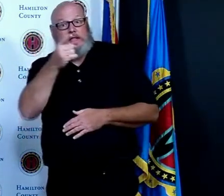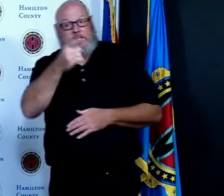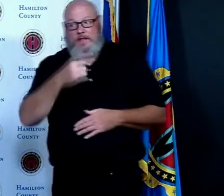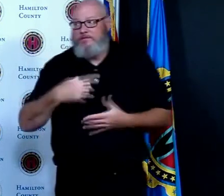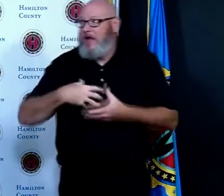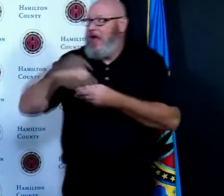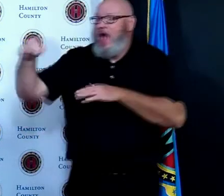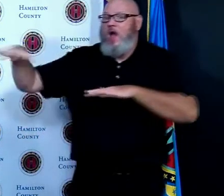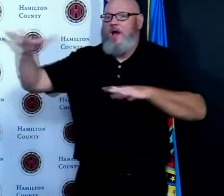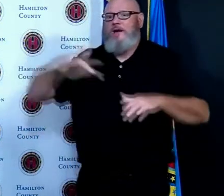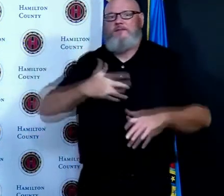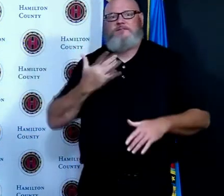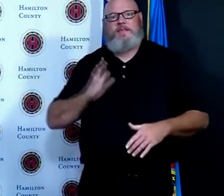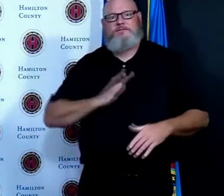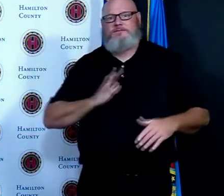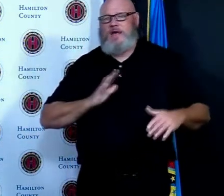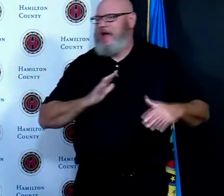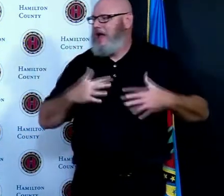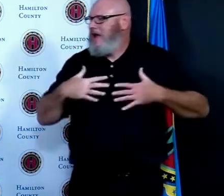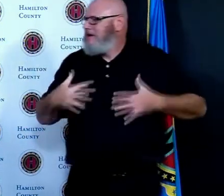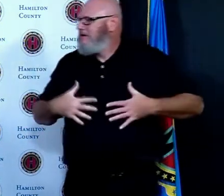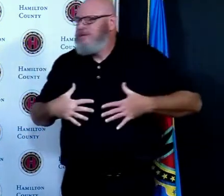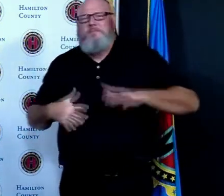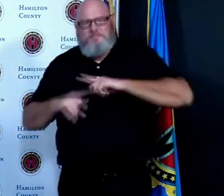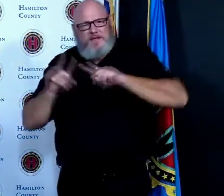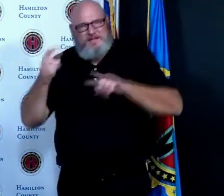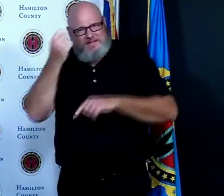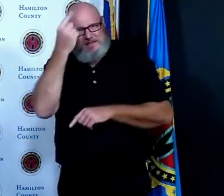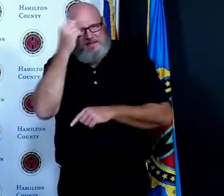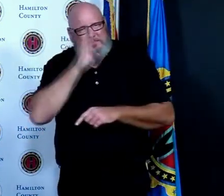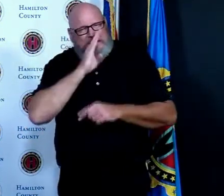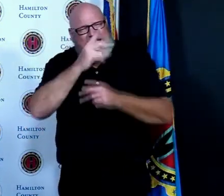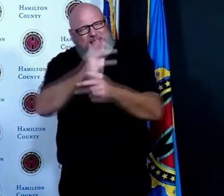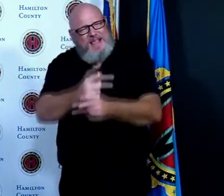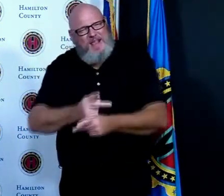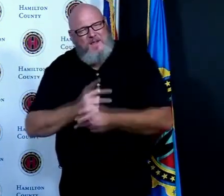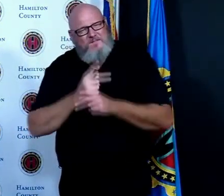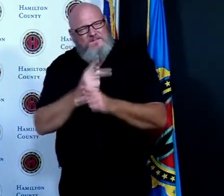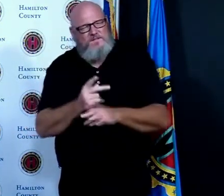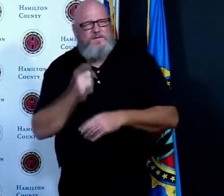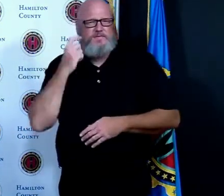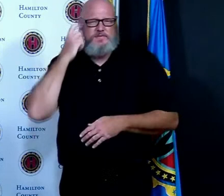all the time often people want to pick a time and spot where they think they got covered for example